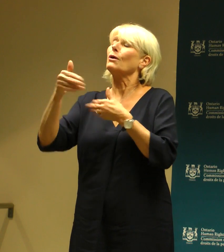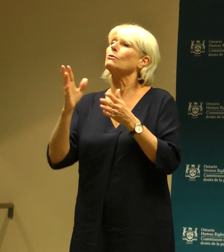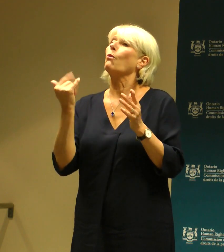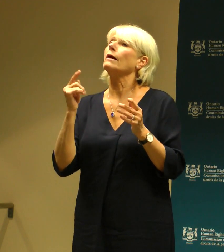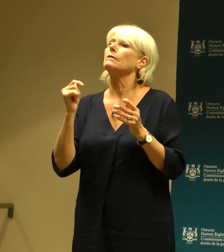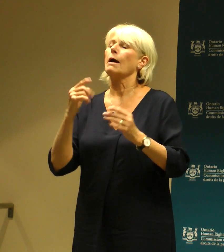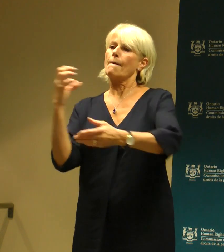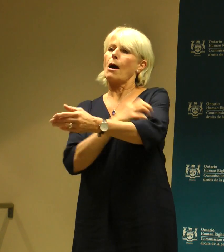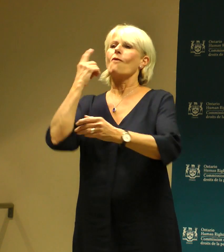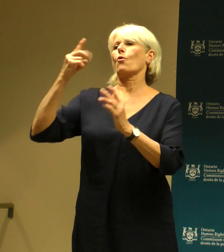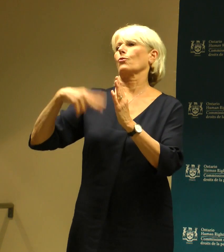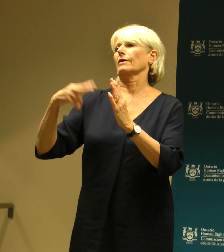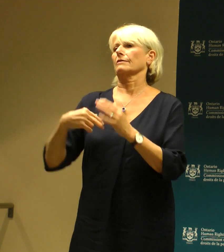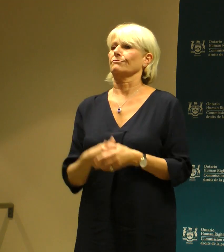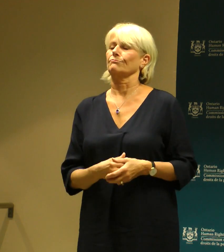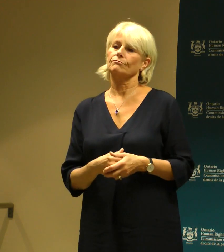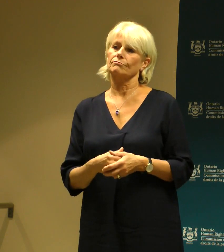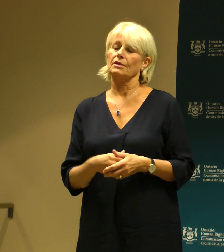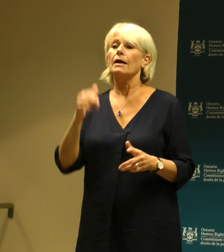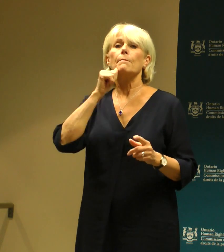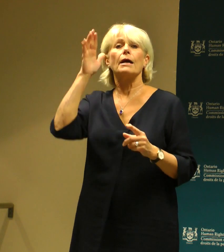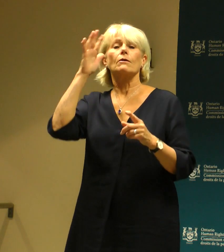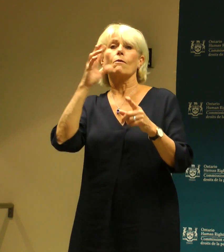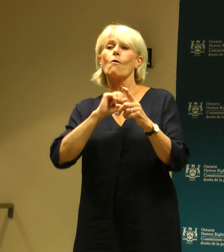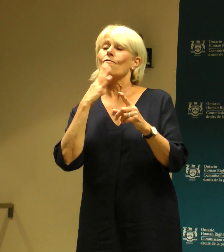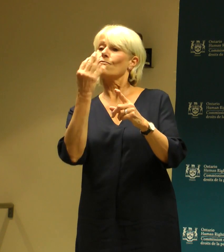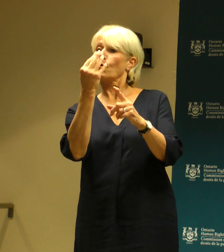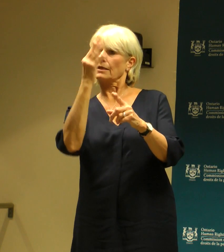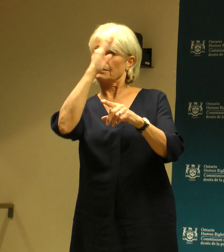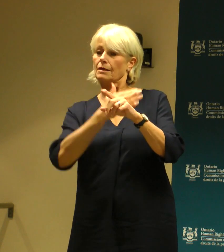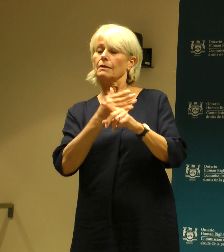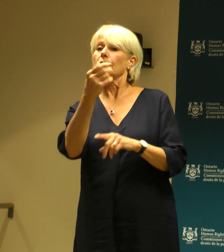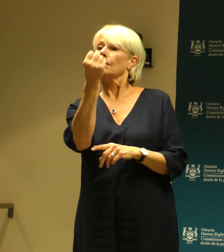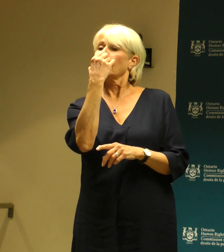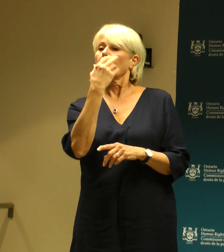The parent of a 14-year-old boy told us that her son was not assessed for a